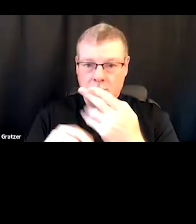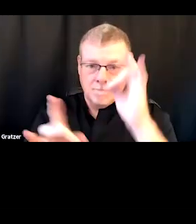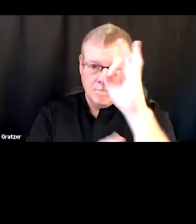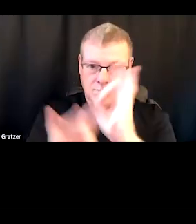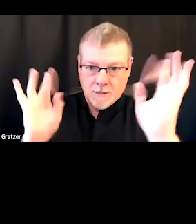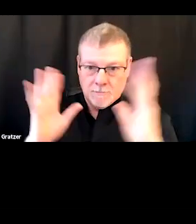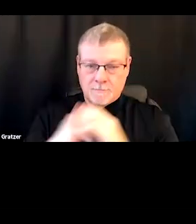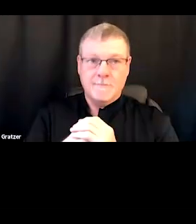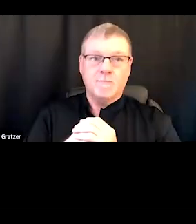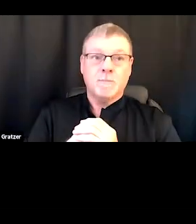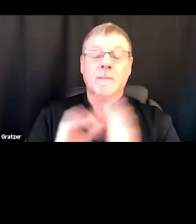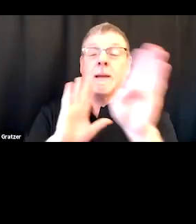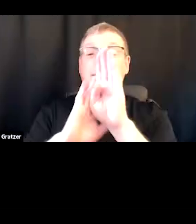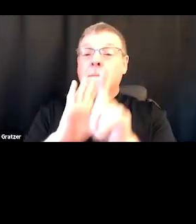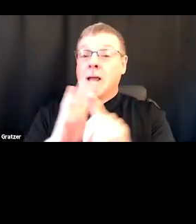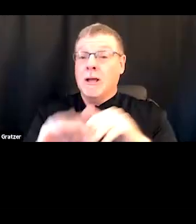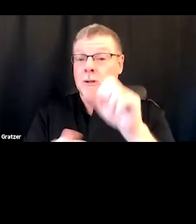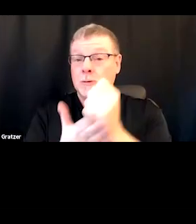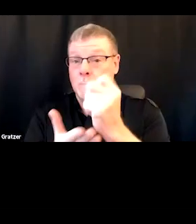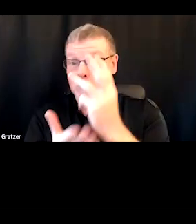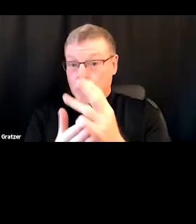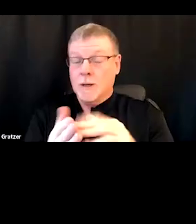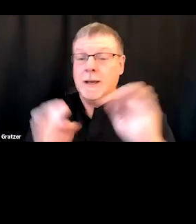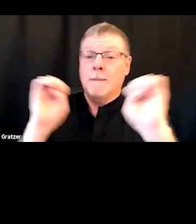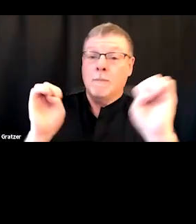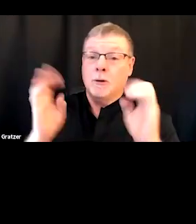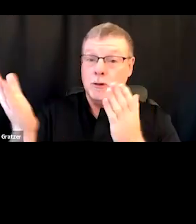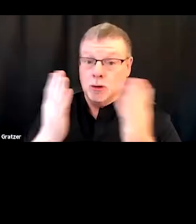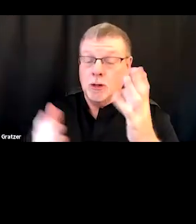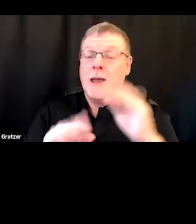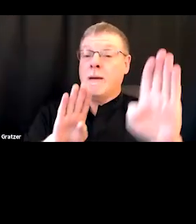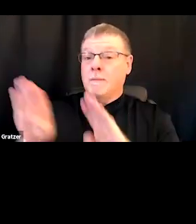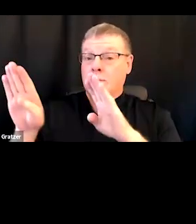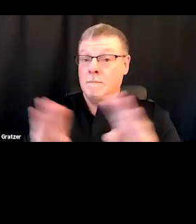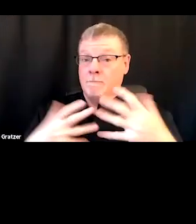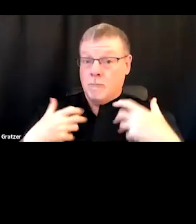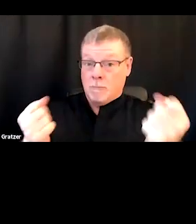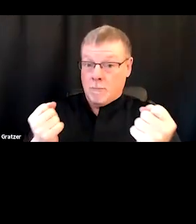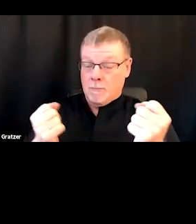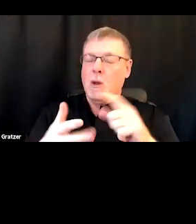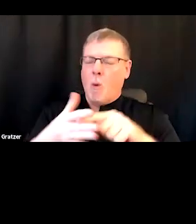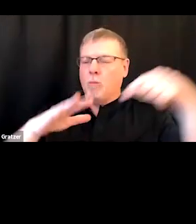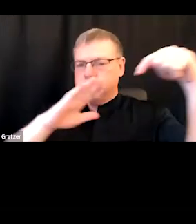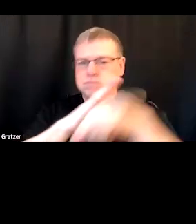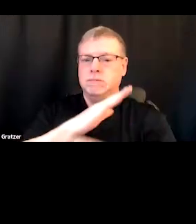With a background in social work, emergency services, and behavioral health, Leigh has extensive experience building